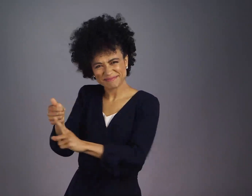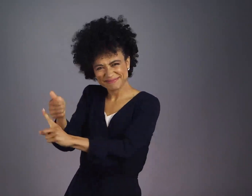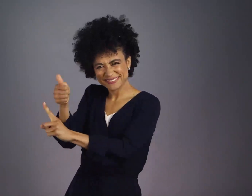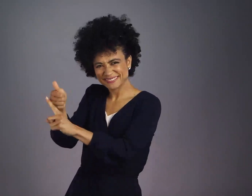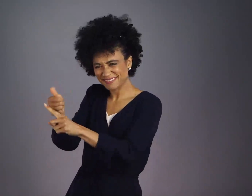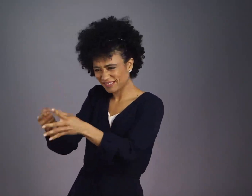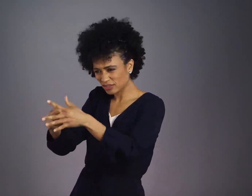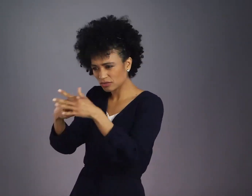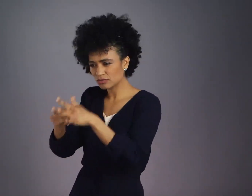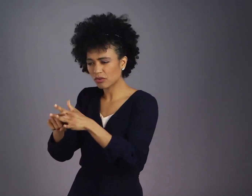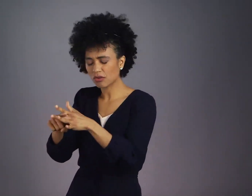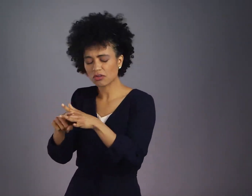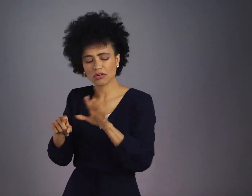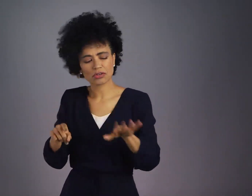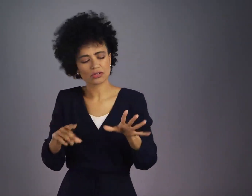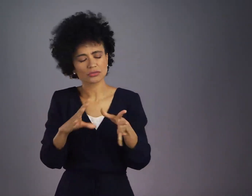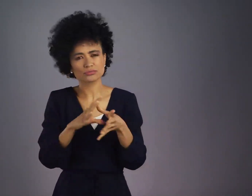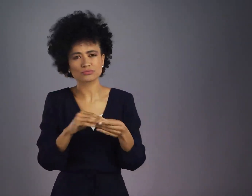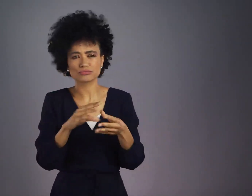Try to have him bring up the subject himself.